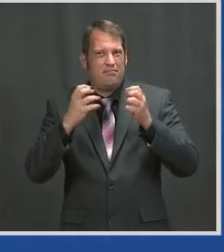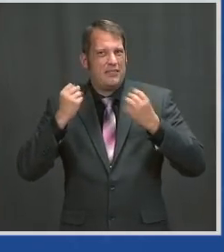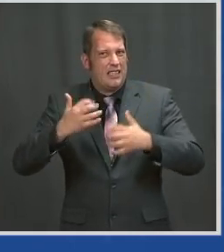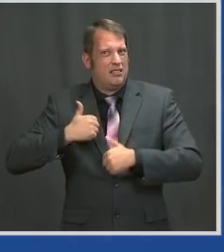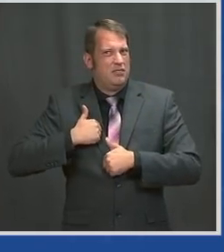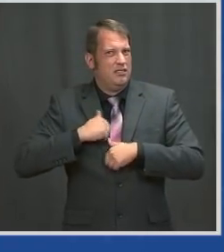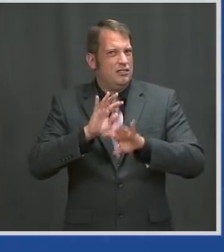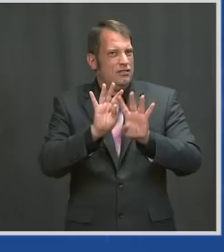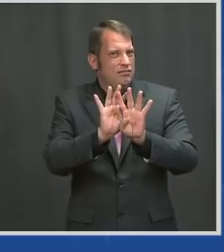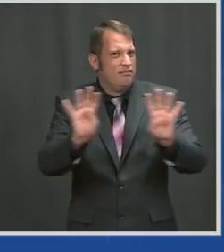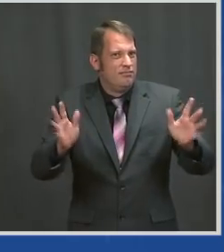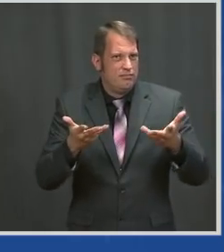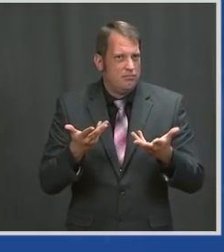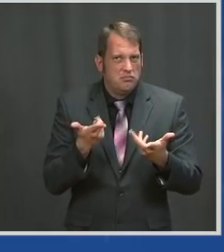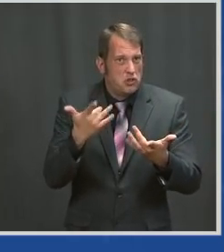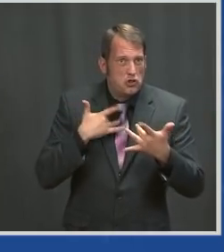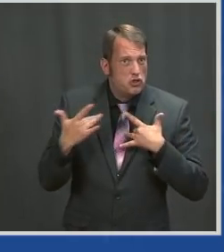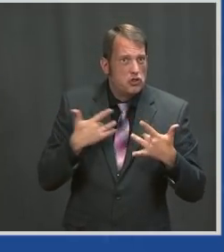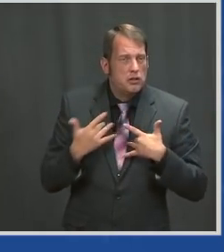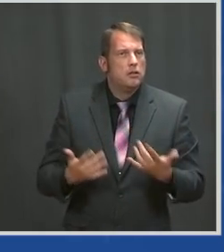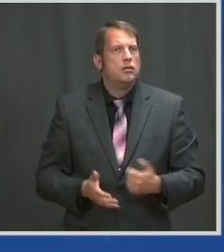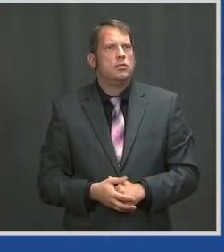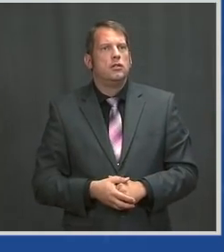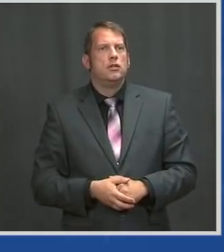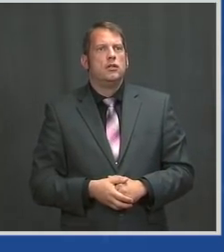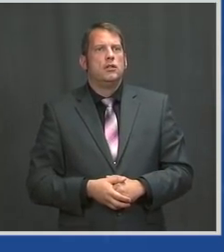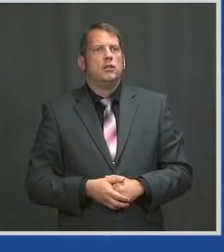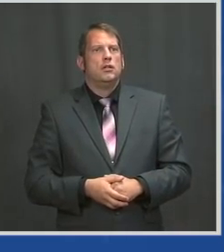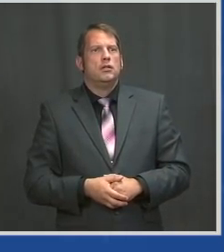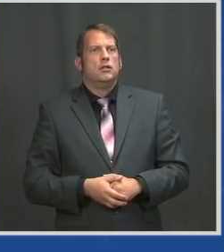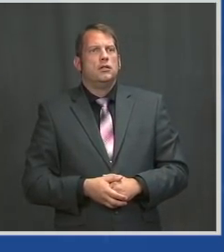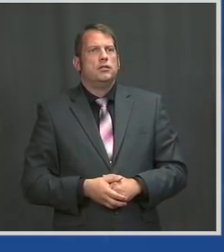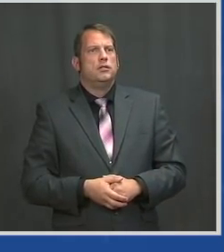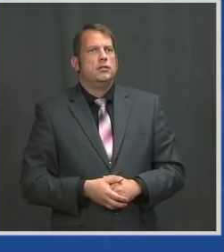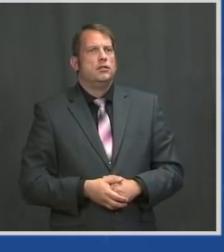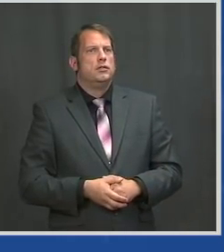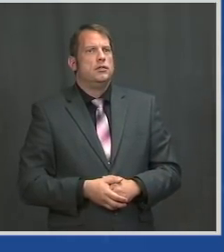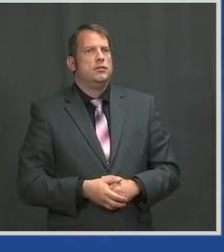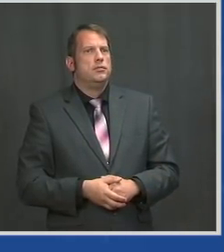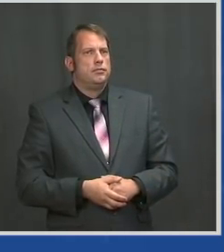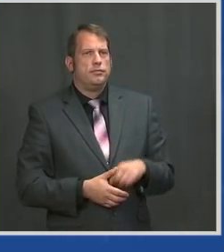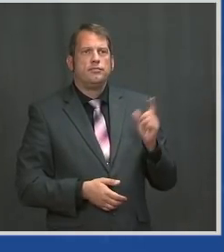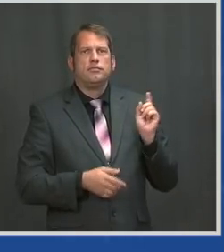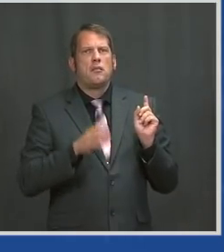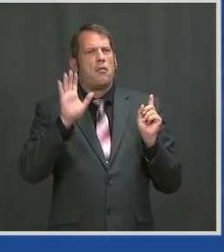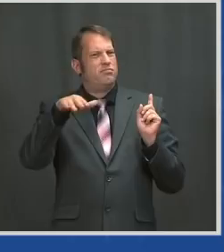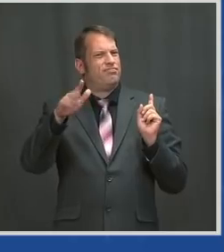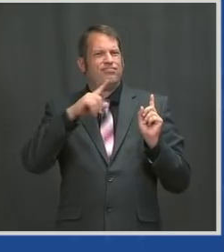and do you notice he had more troops before? He's withdrawn troops. They're still troops en masse, but significantly less than he had a month ago.